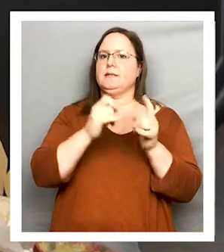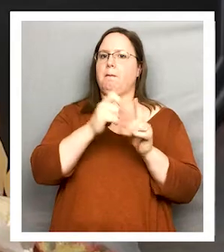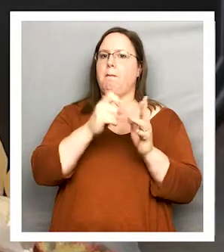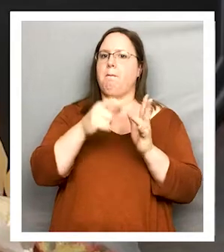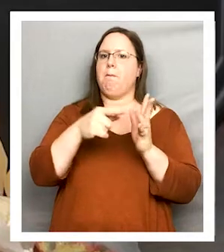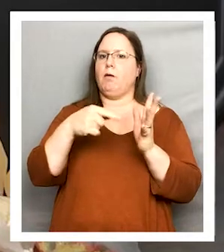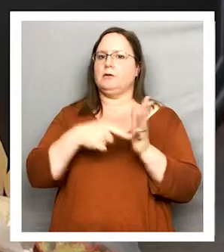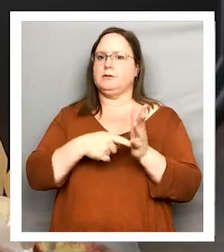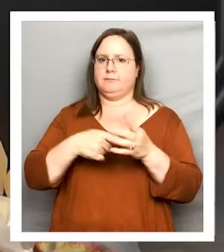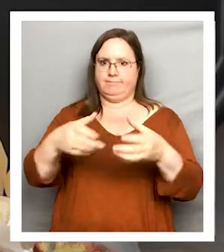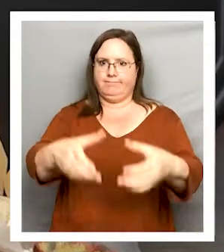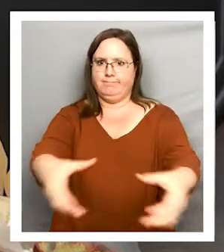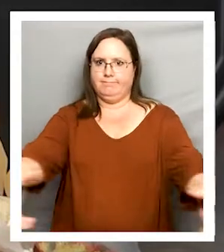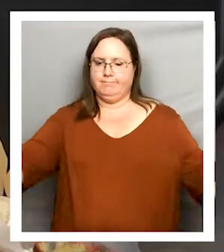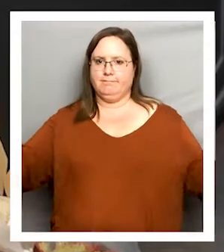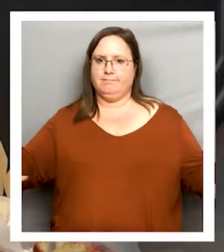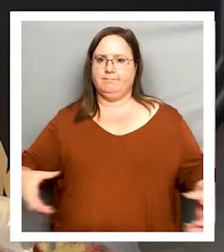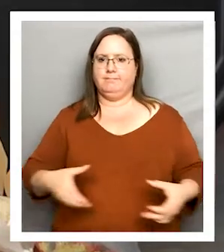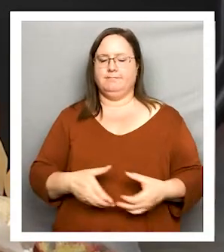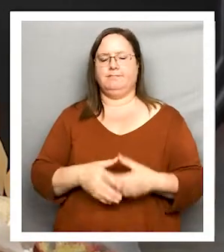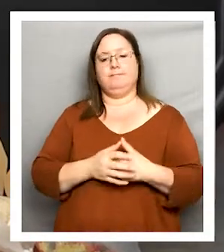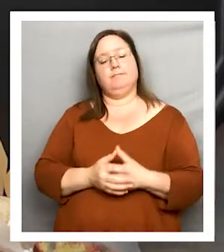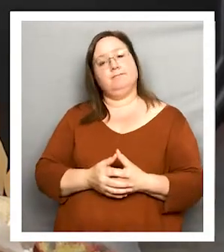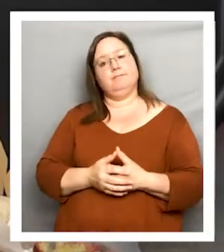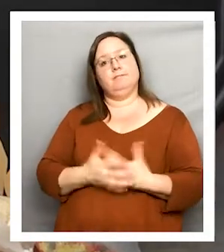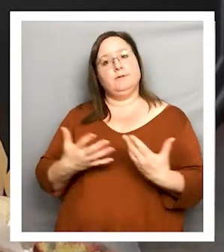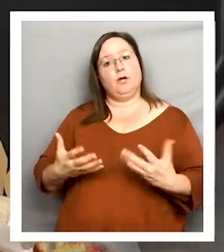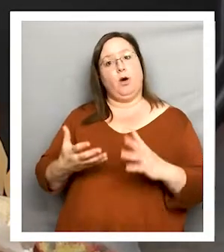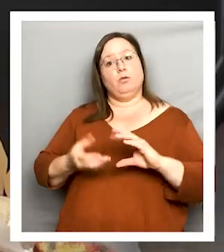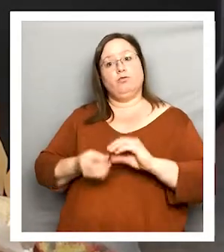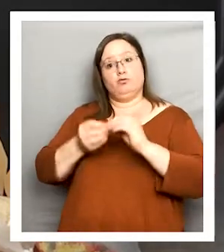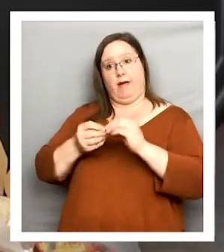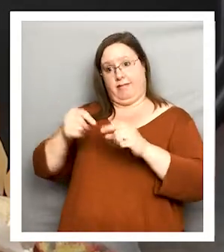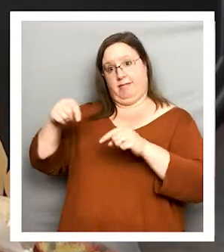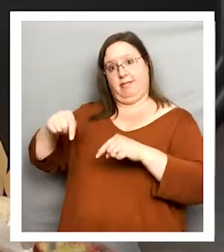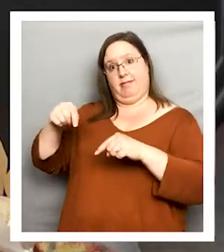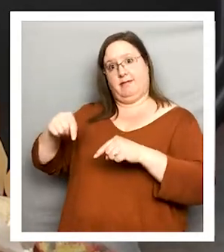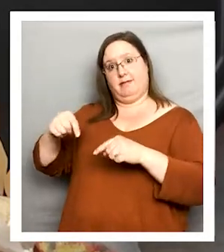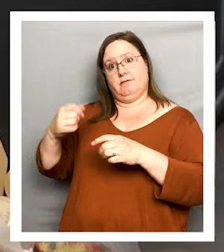haven't got certain things it doesn't matter because there's quite a lot going on so you won't miss it if certain bits are